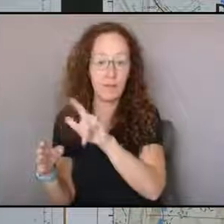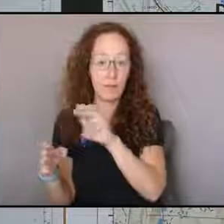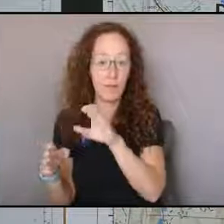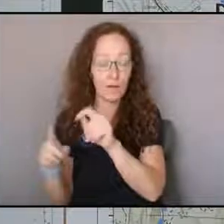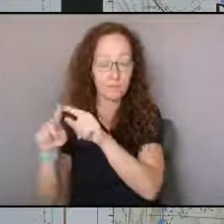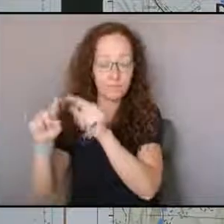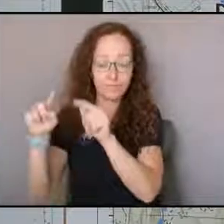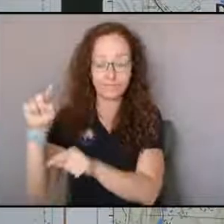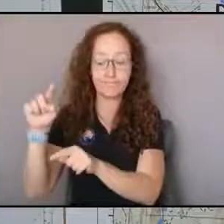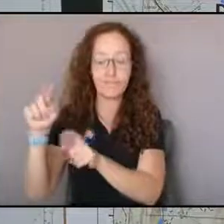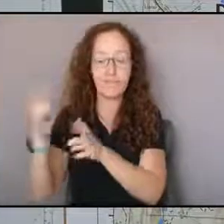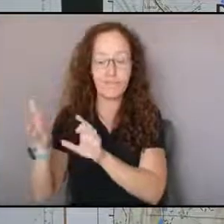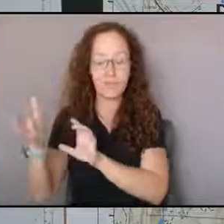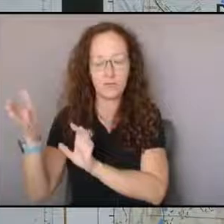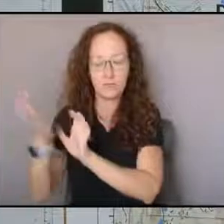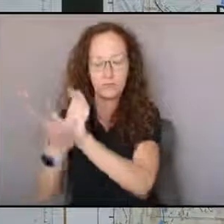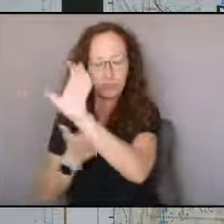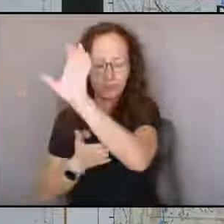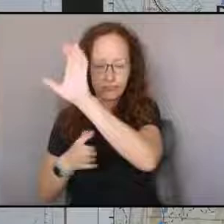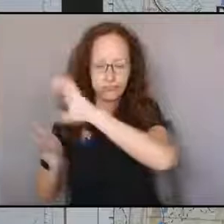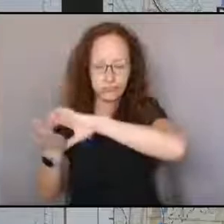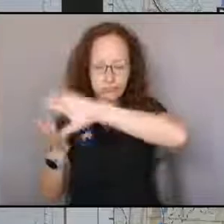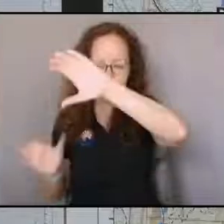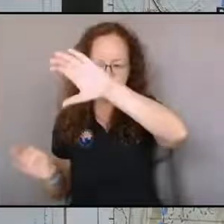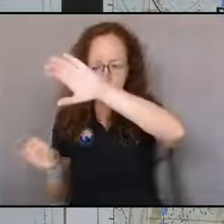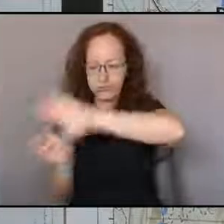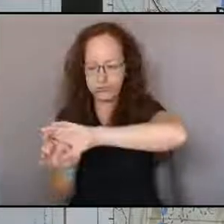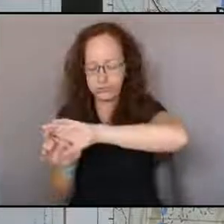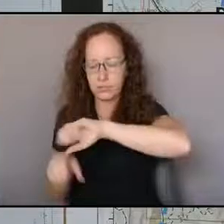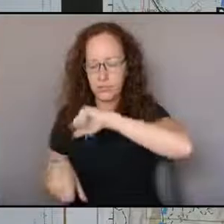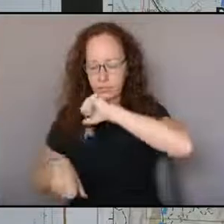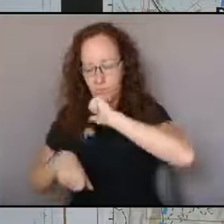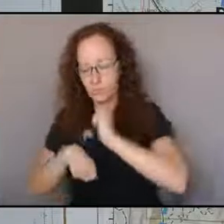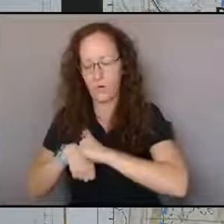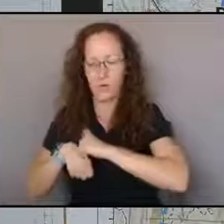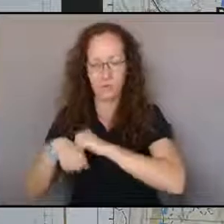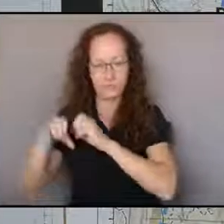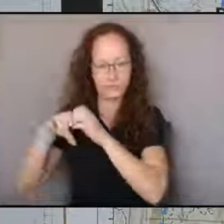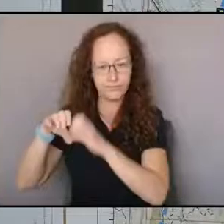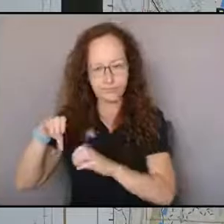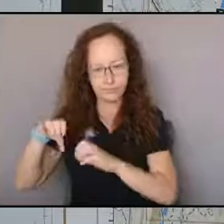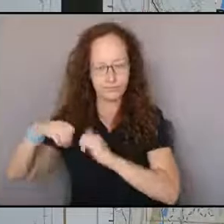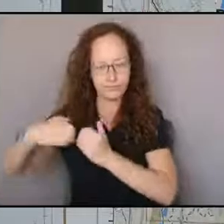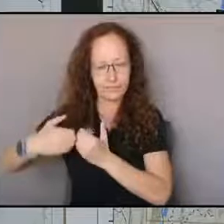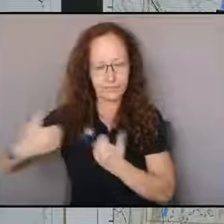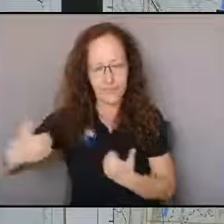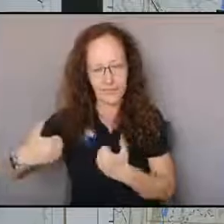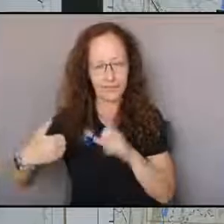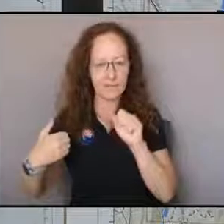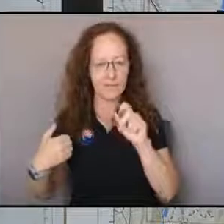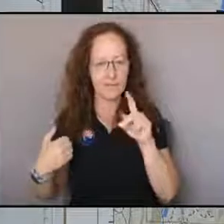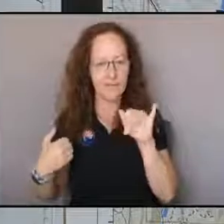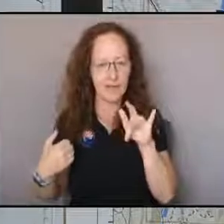FINISHED TYING THAT DOZER LINE INTO THE HARD ROCK HERE WHERE THE SKYLINE DIVIDE BEGINS.